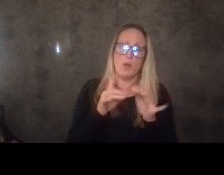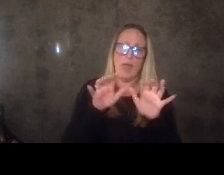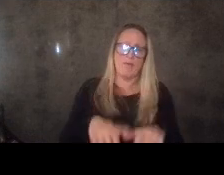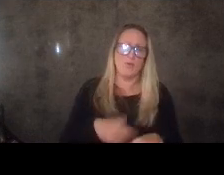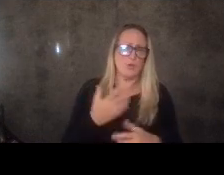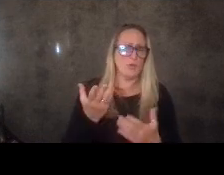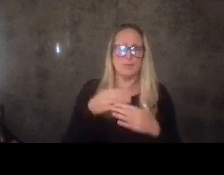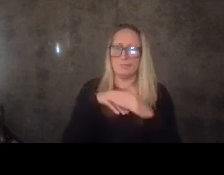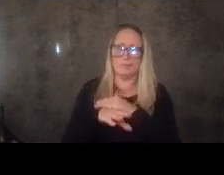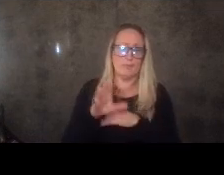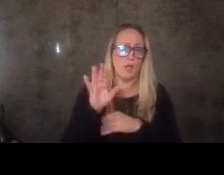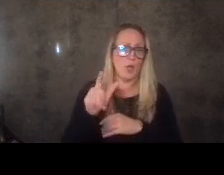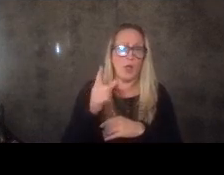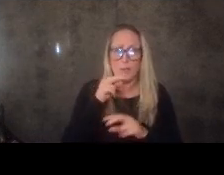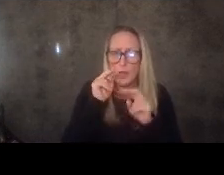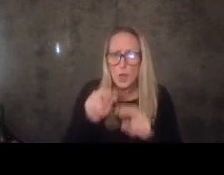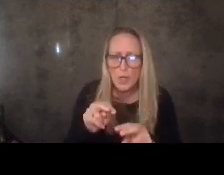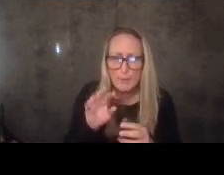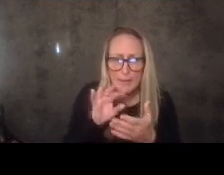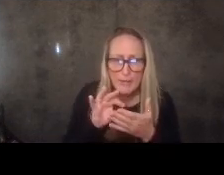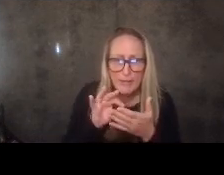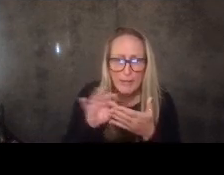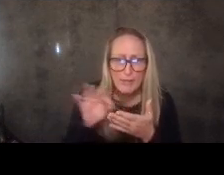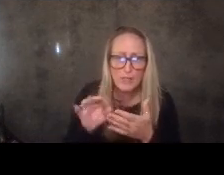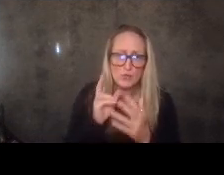So let me go to my calendar and join a teams meeting right here.